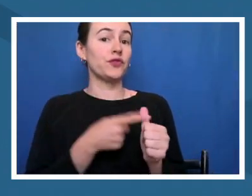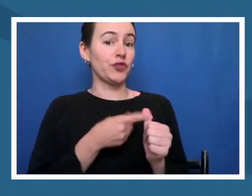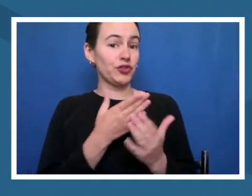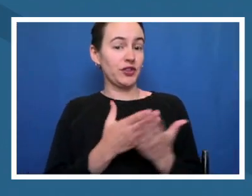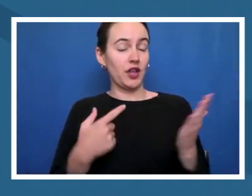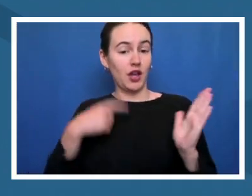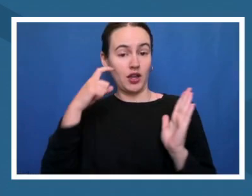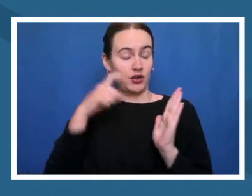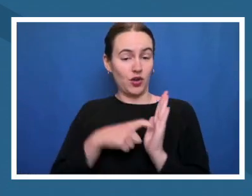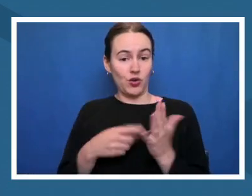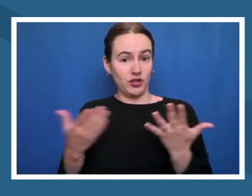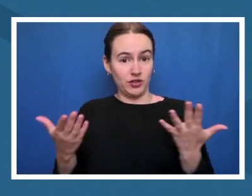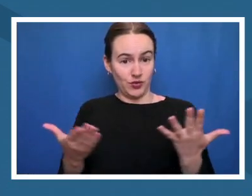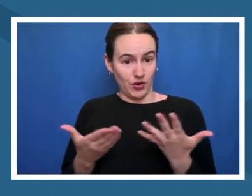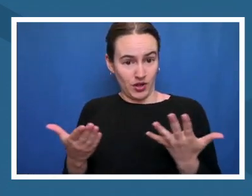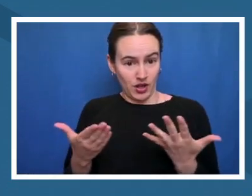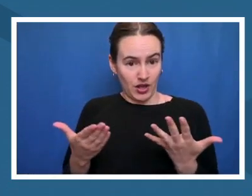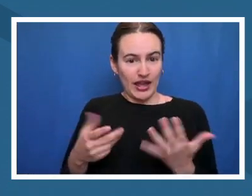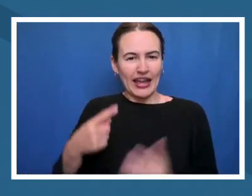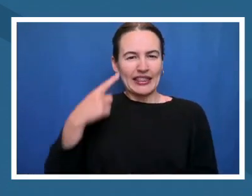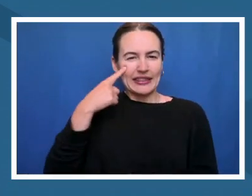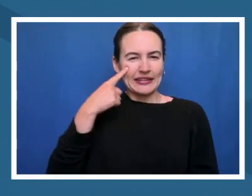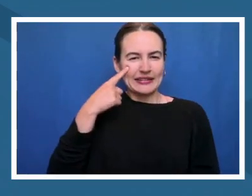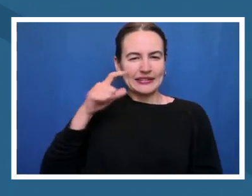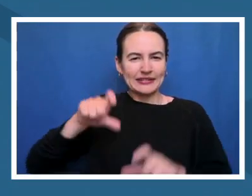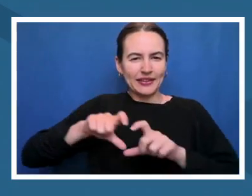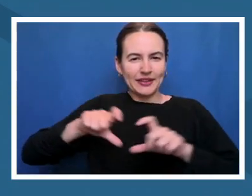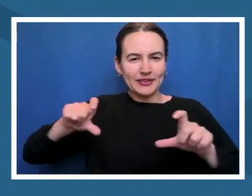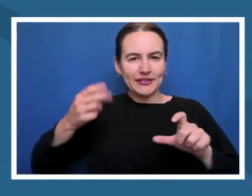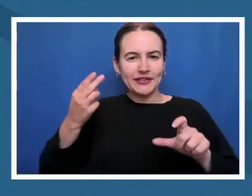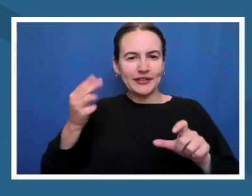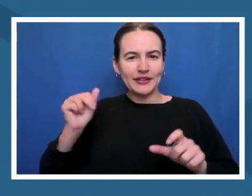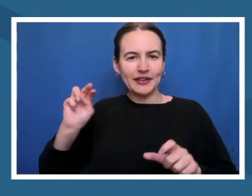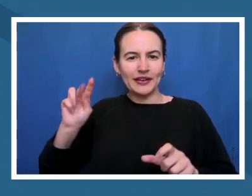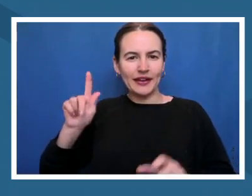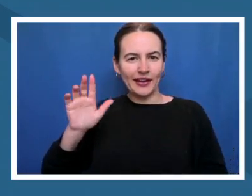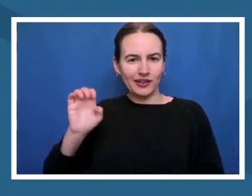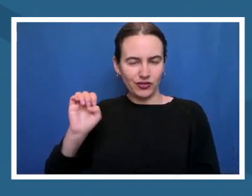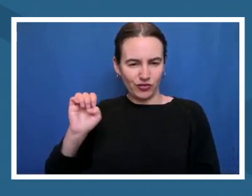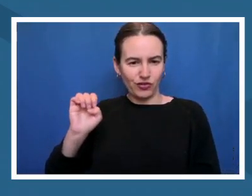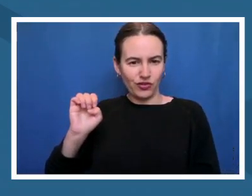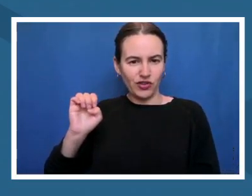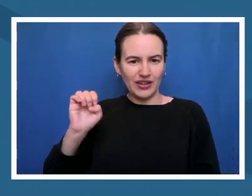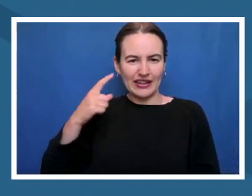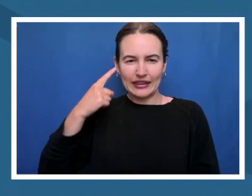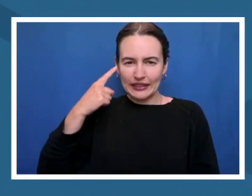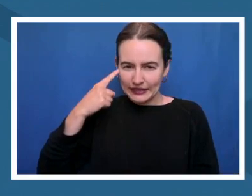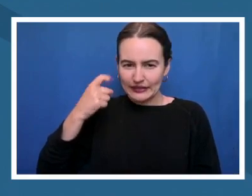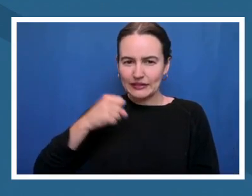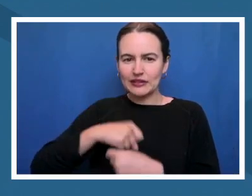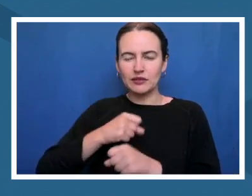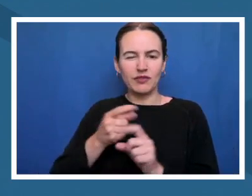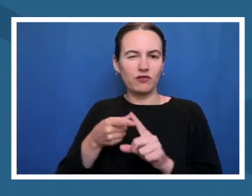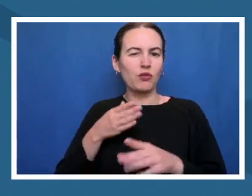what i think is this handle that i believe is made out of